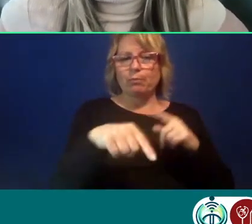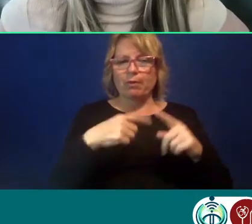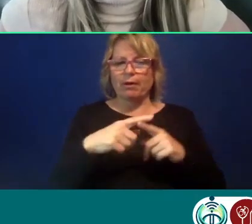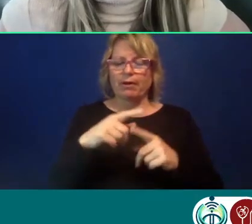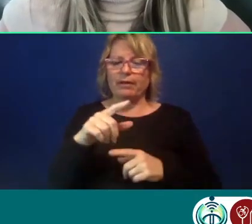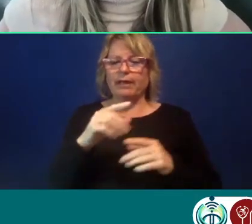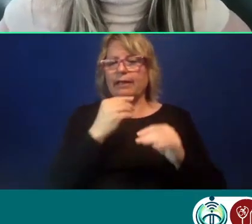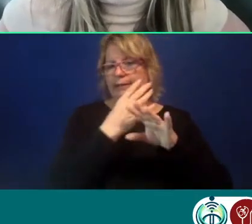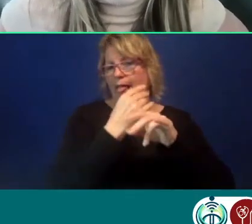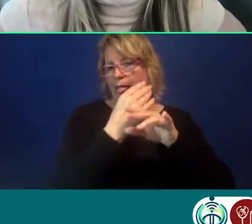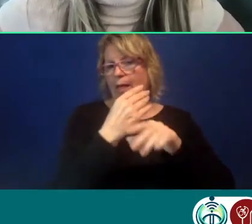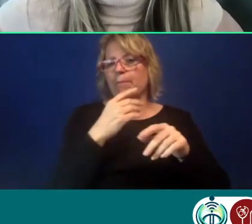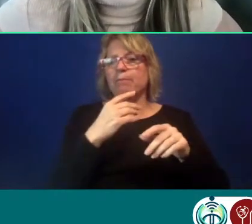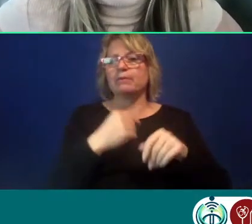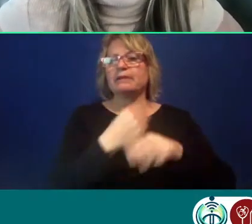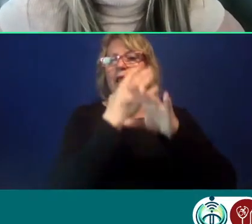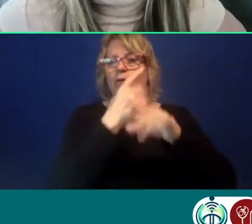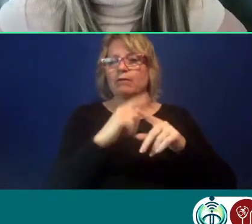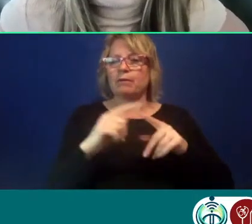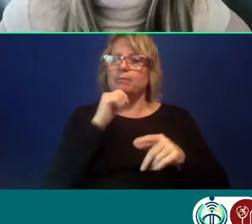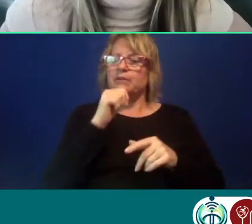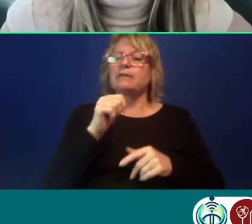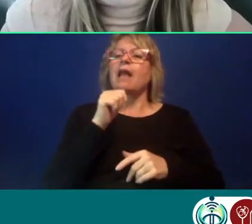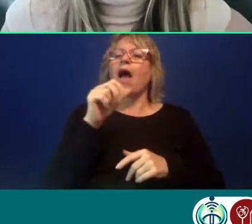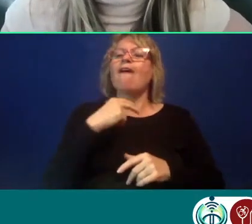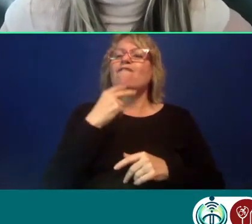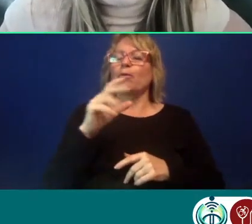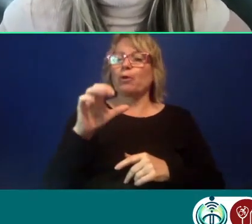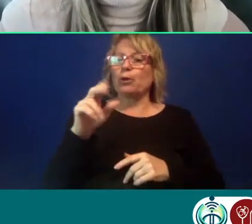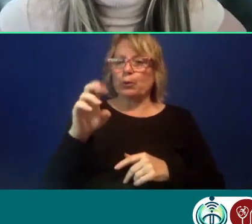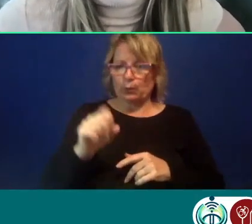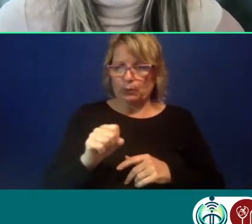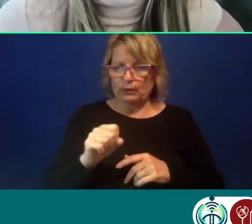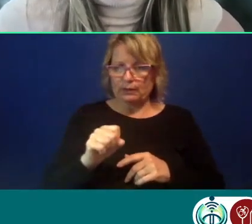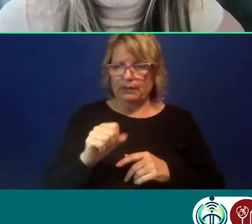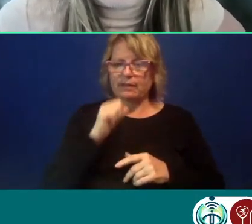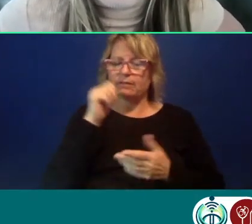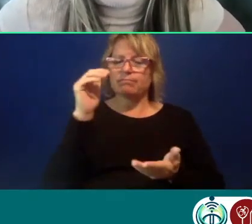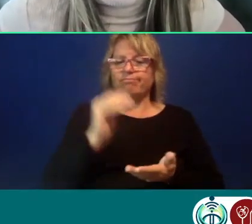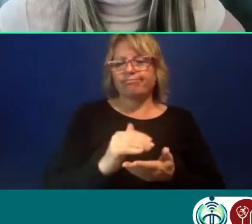misses essential nonverbal cues, reducing the personal and authentic feel of interactions.